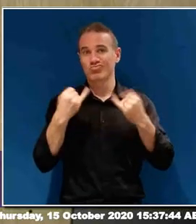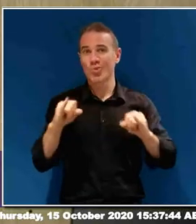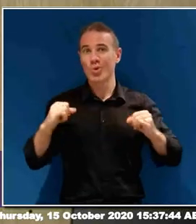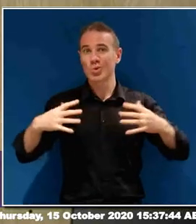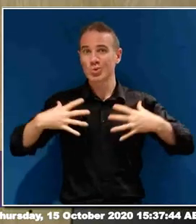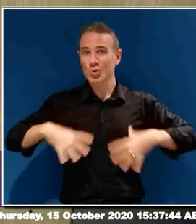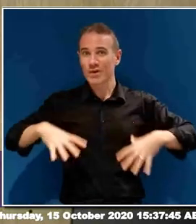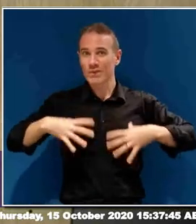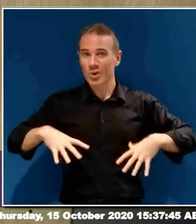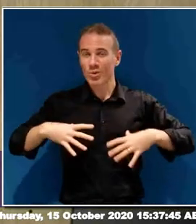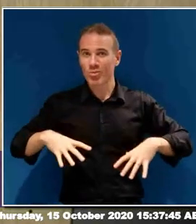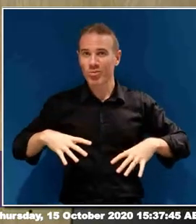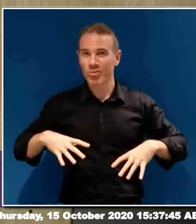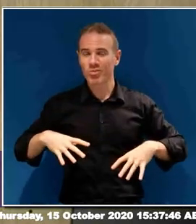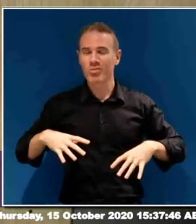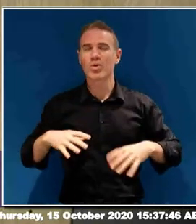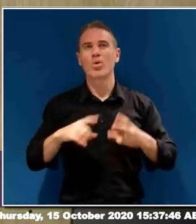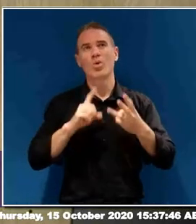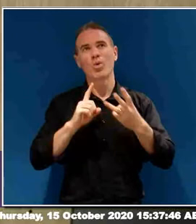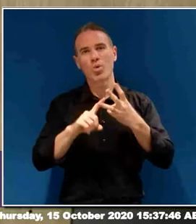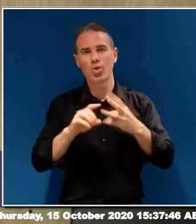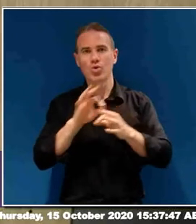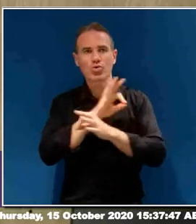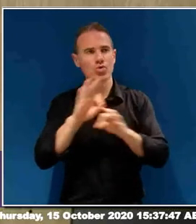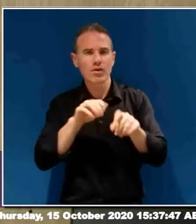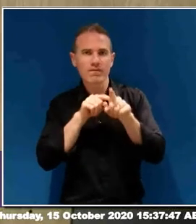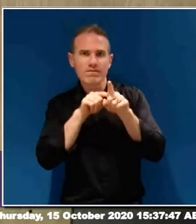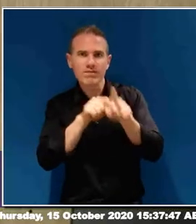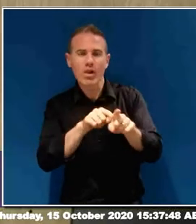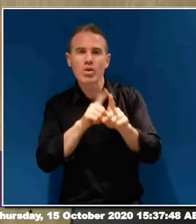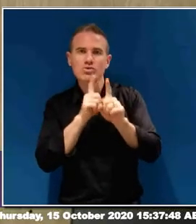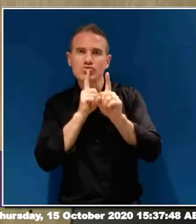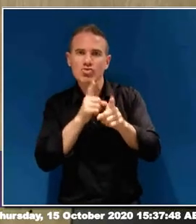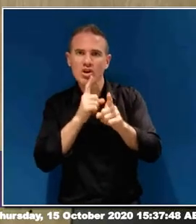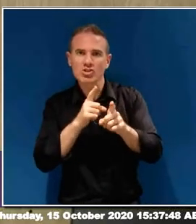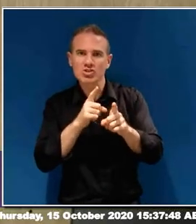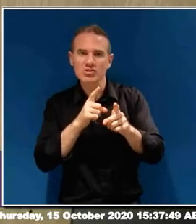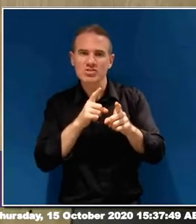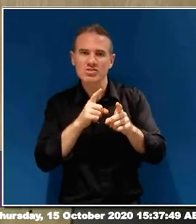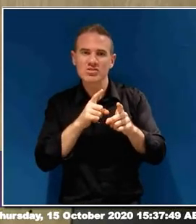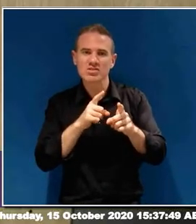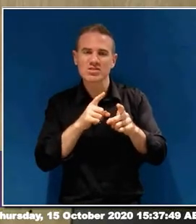Low-level developmentally inappropriate - sorry, appropriate transgressions